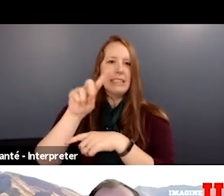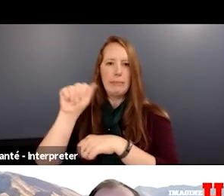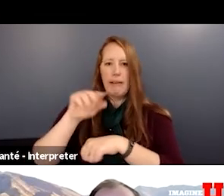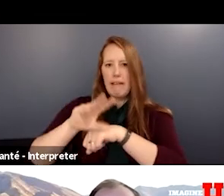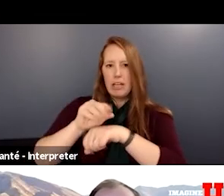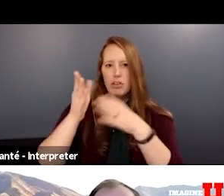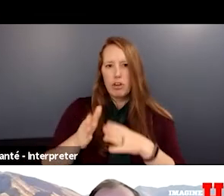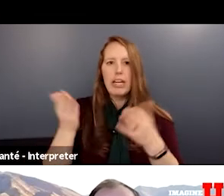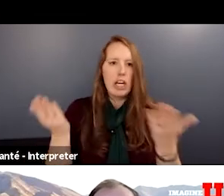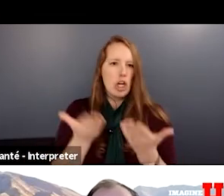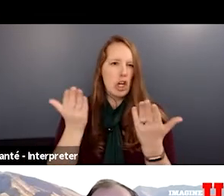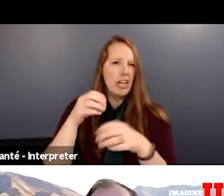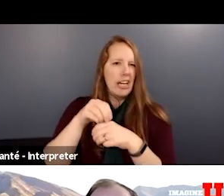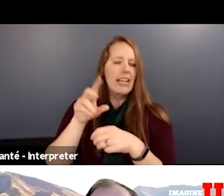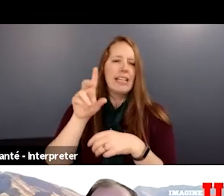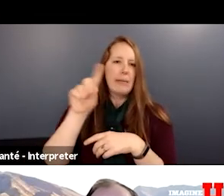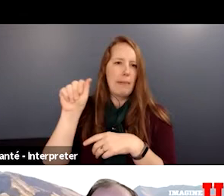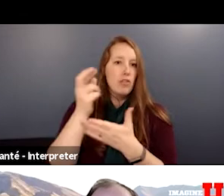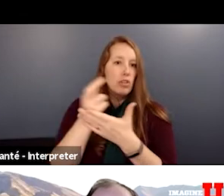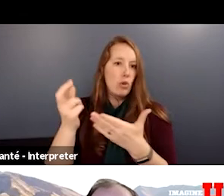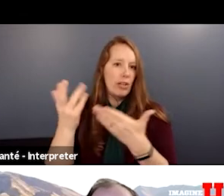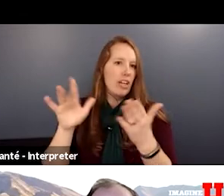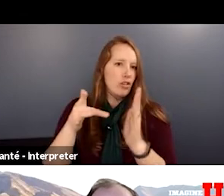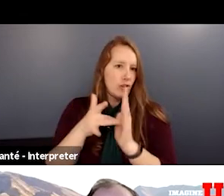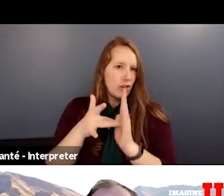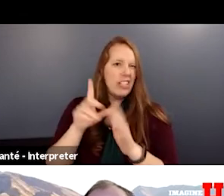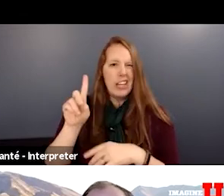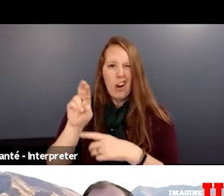I'm so excited to be a part of our DiversAbility Week and to have